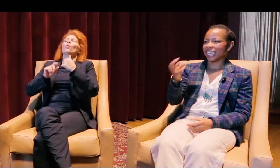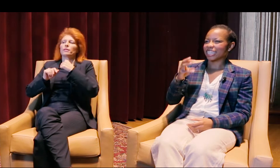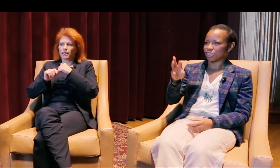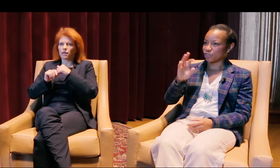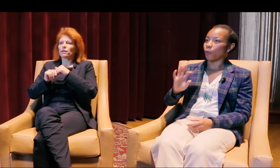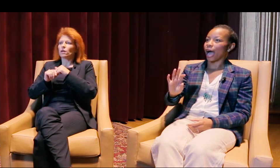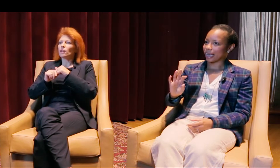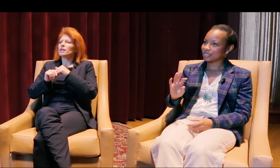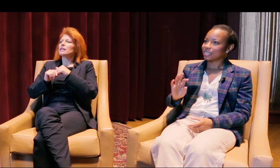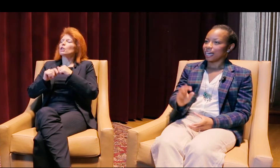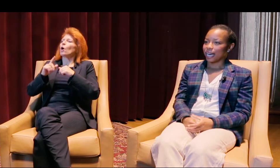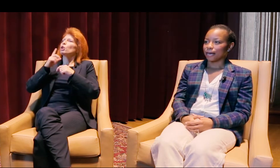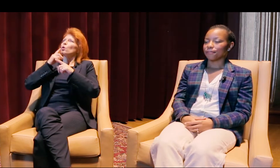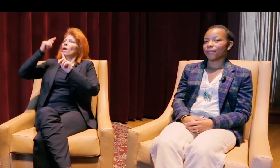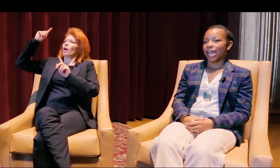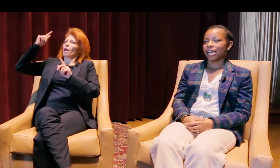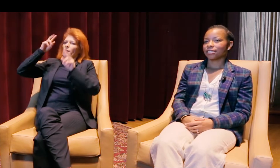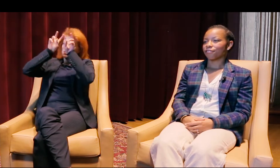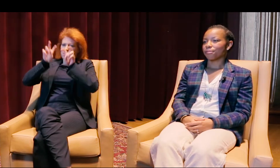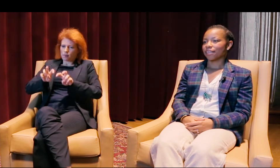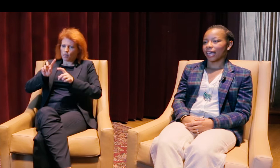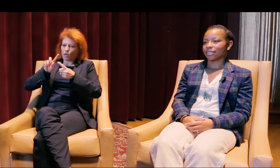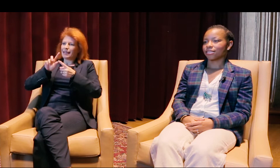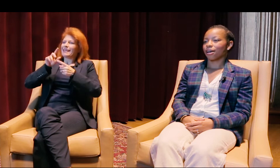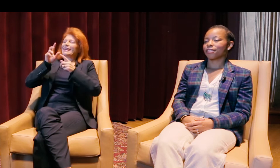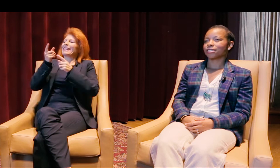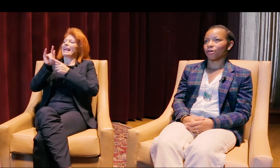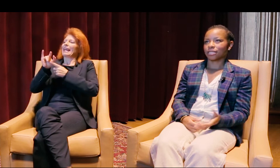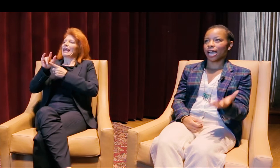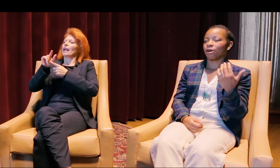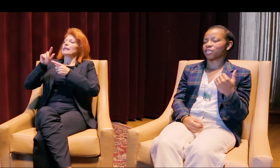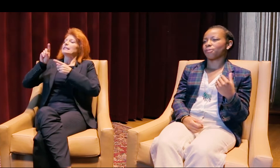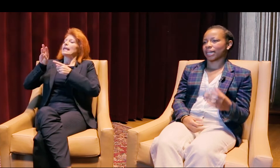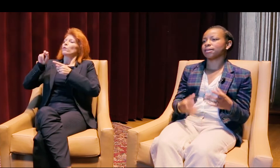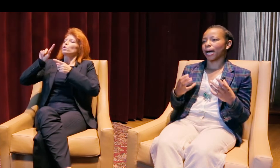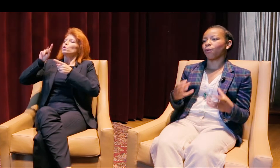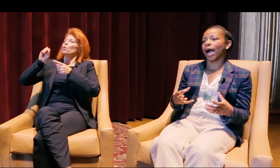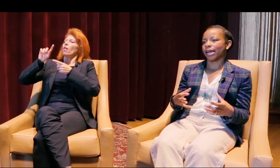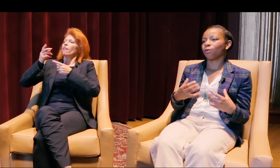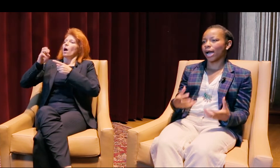Oh, TED talk. Like, getting down to the why and for me that is, that's always, I always go back to my why.